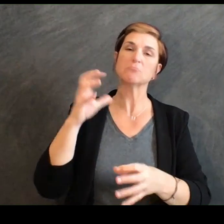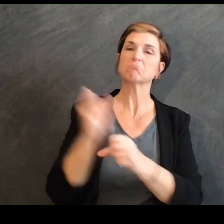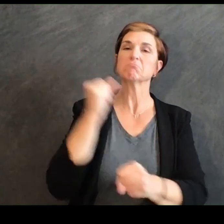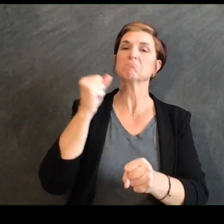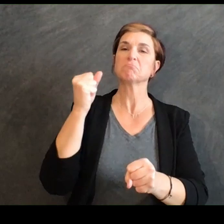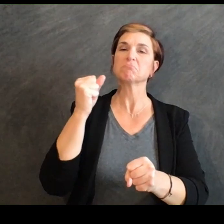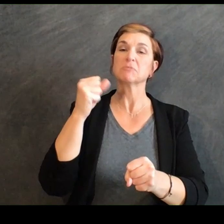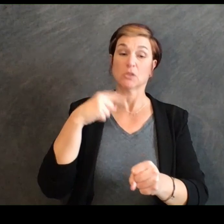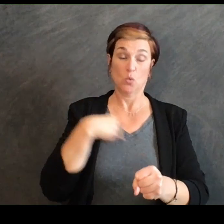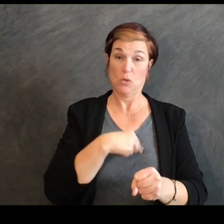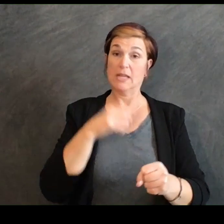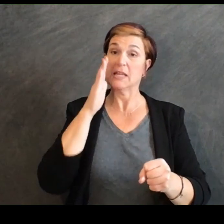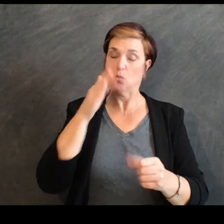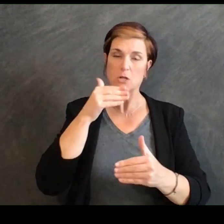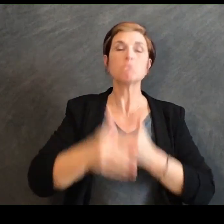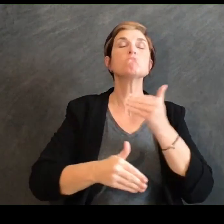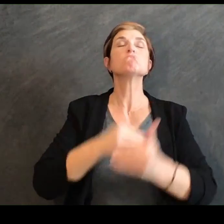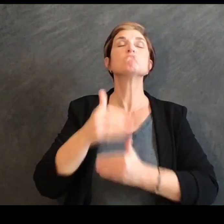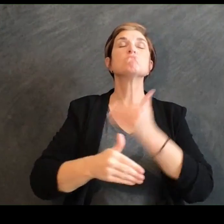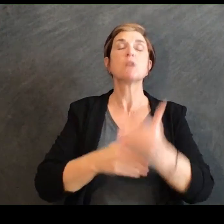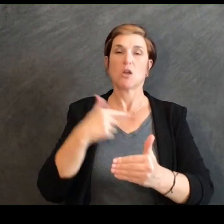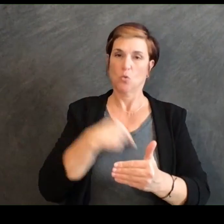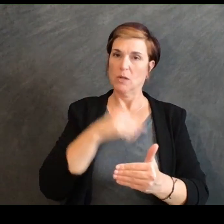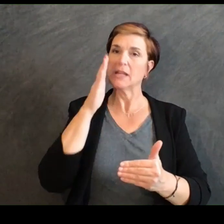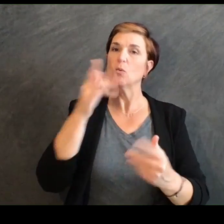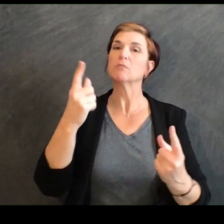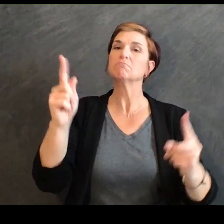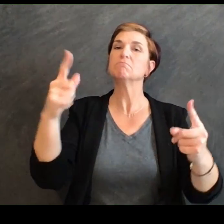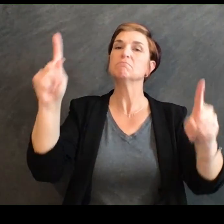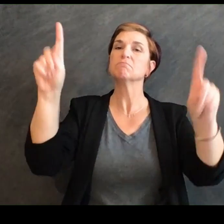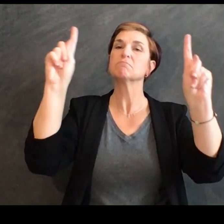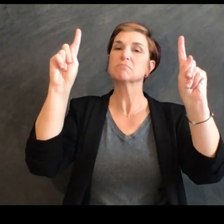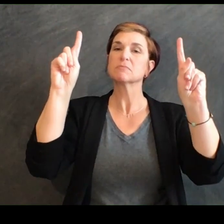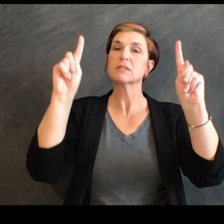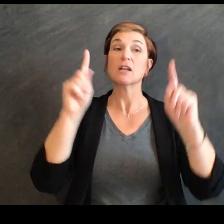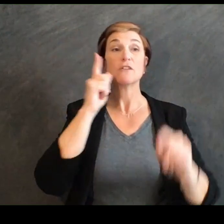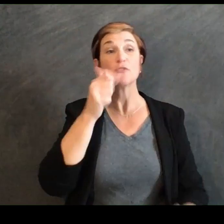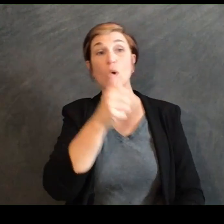America rises to the occasion and to those families and citizens who are